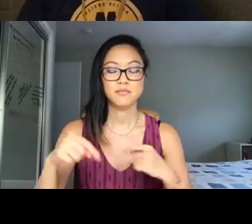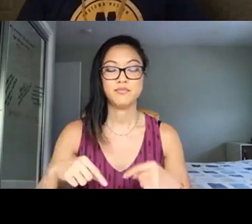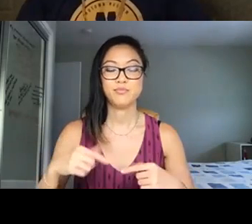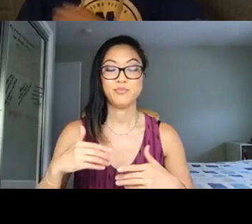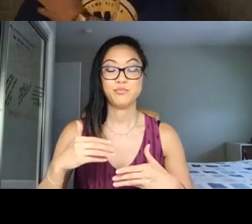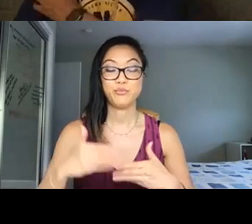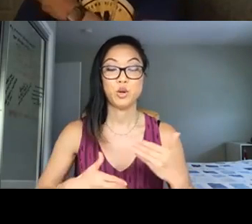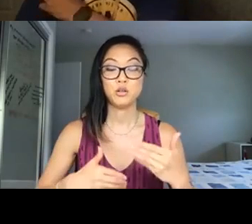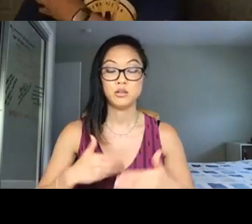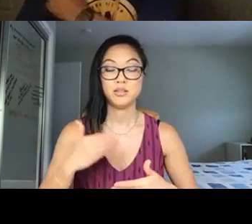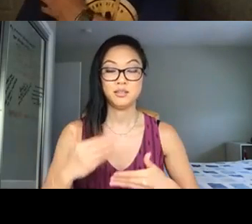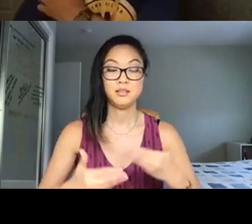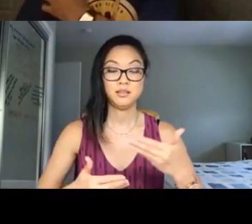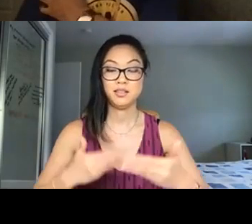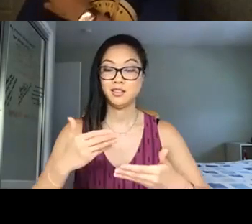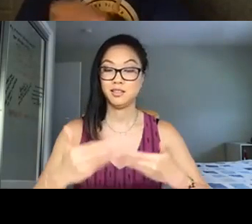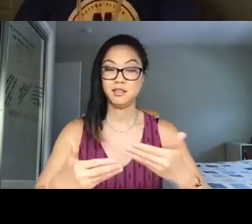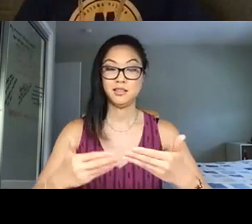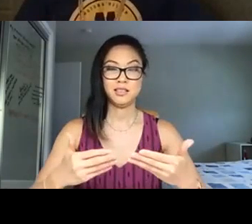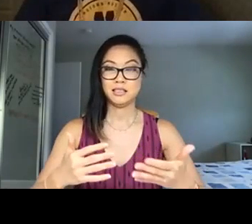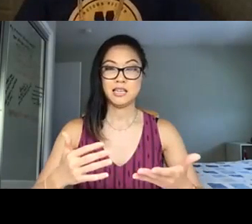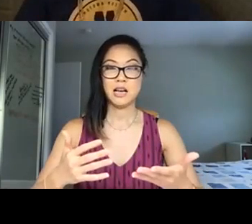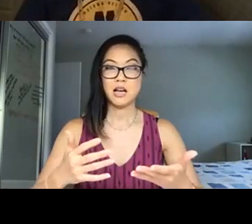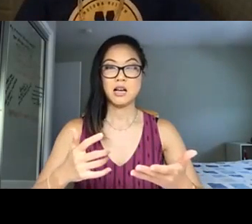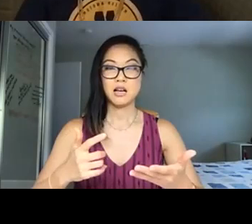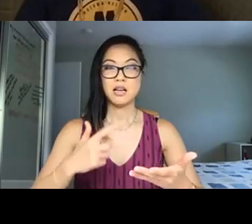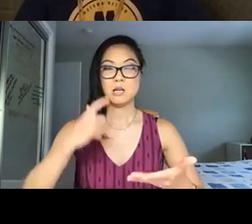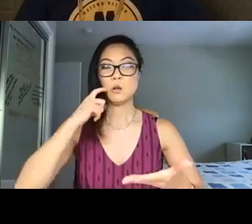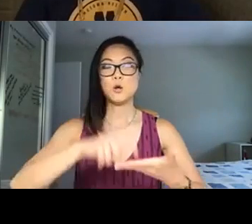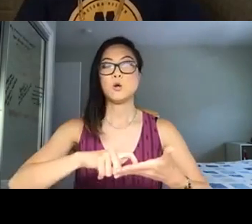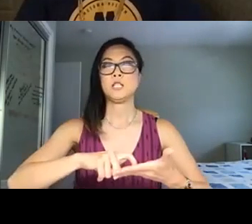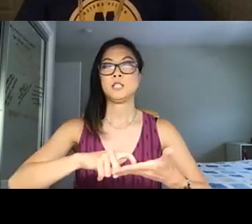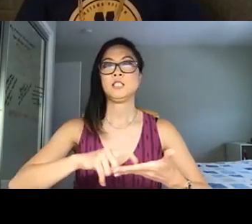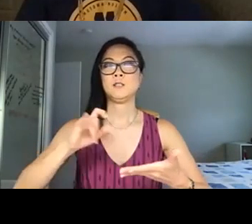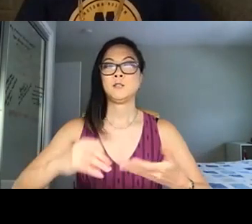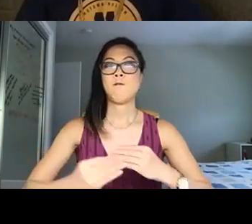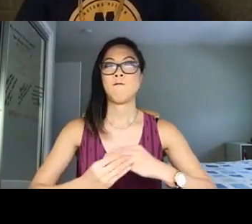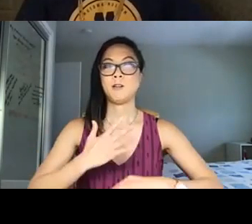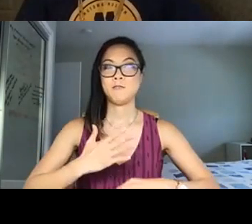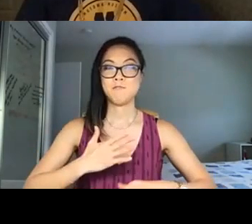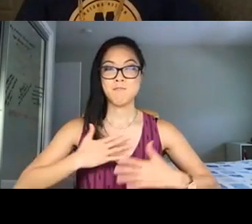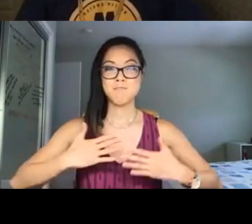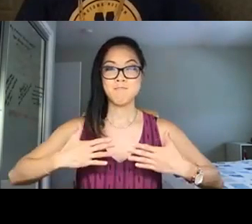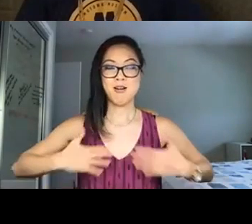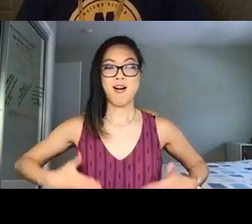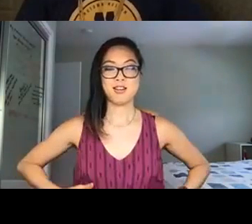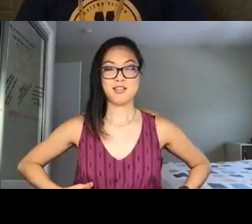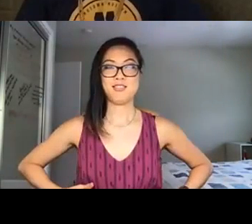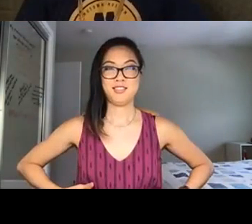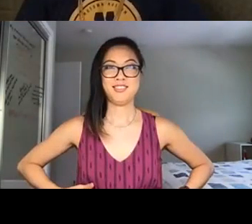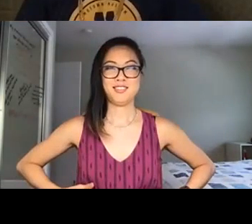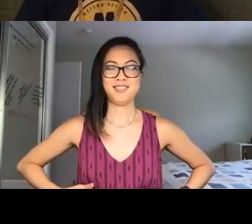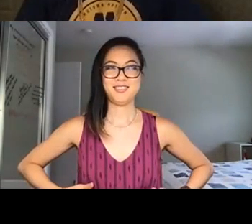in my body I can tell, like my face hurts a lot.